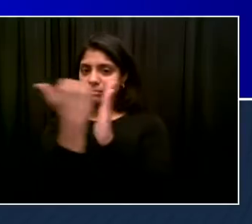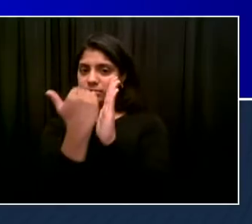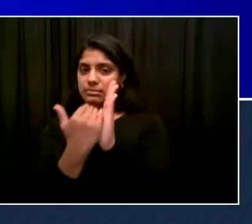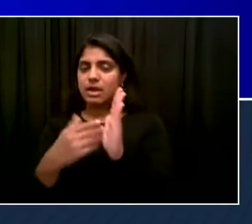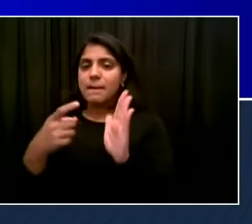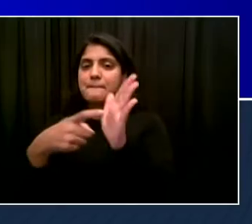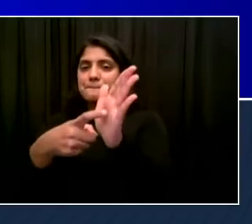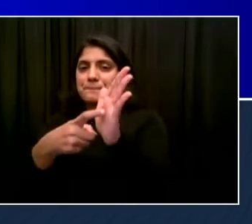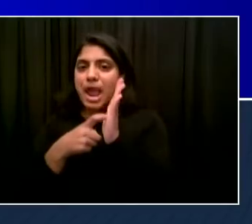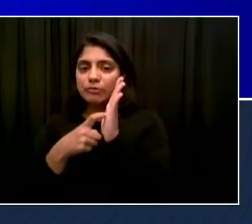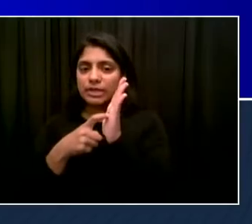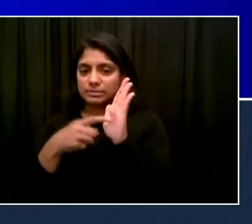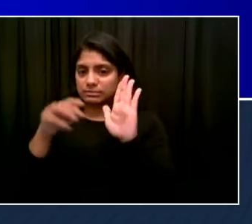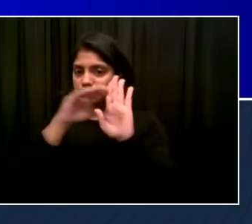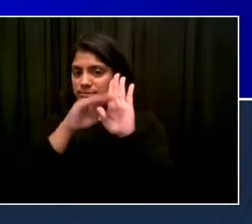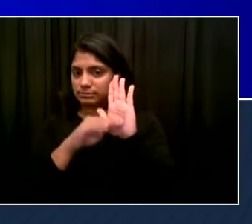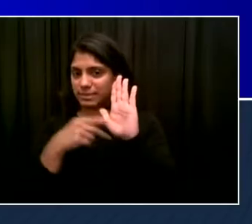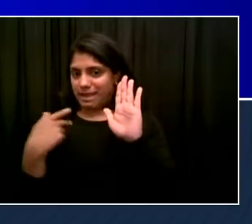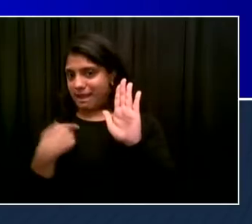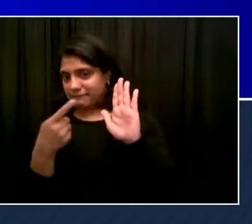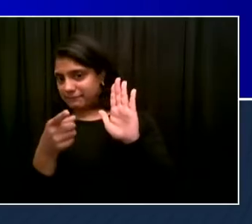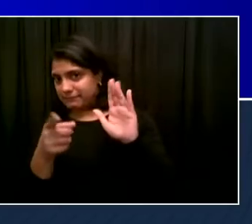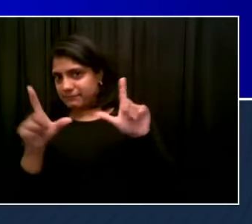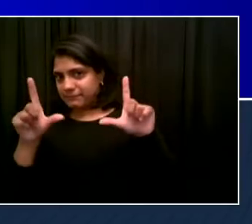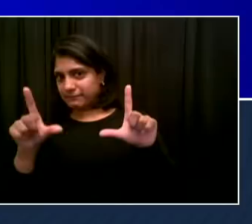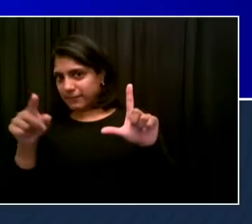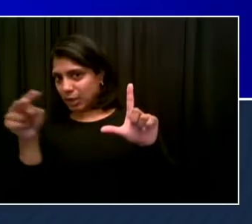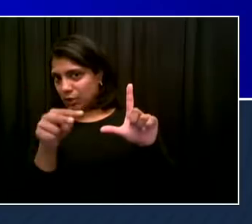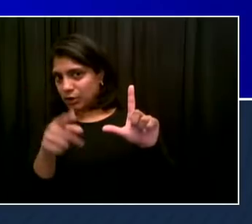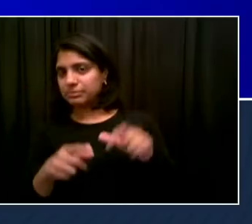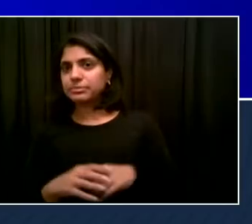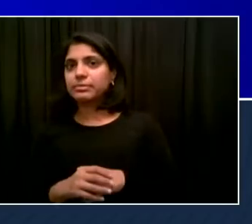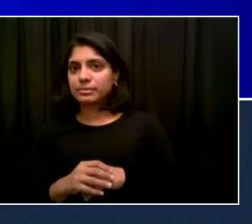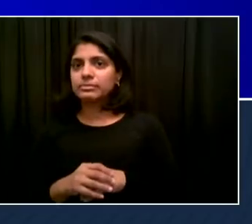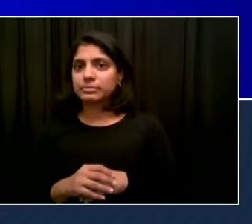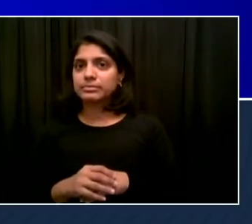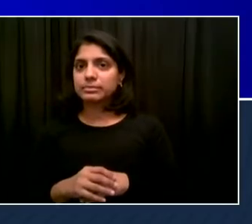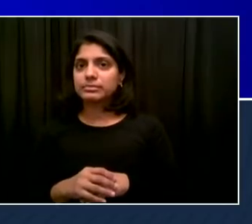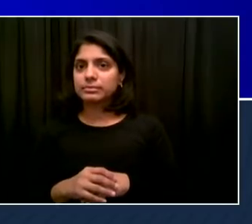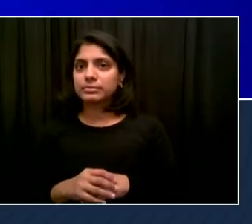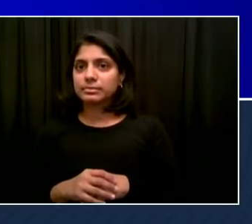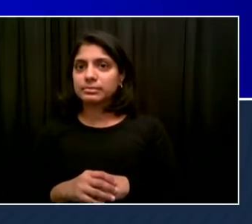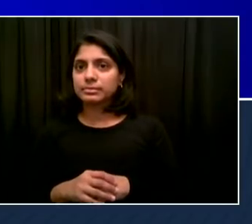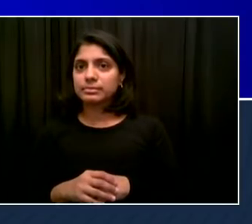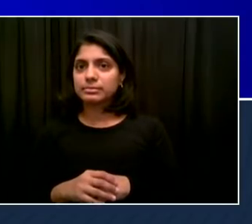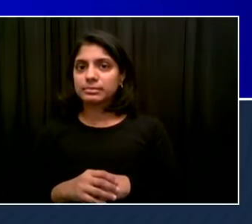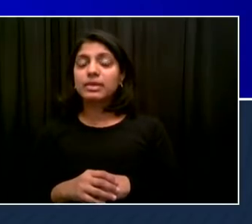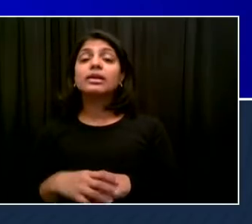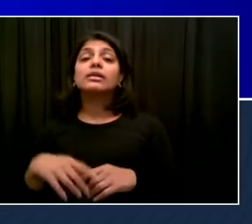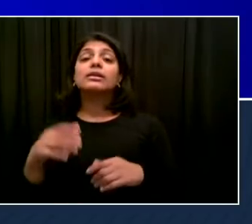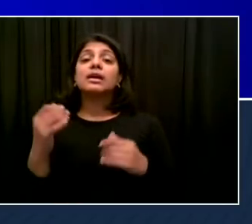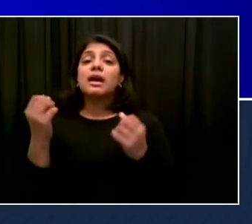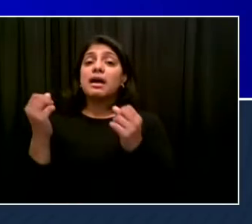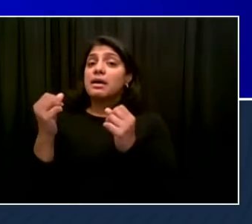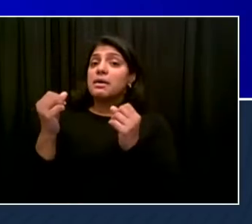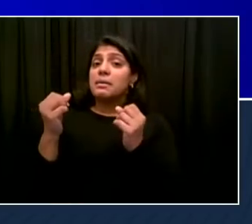WHAT WE HAVE DONE ALREADY. HOW ARE YOU GOING TO KNOW IT'S GOING TO WORK WITH THE